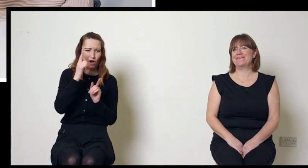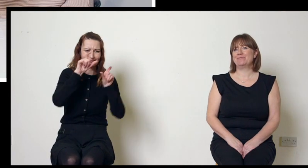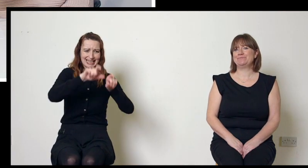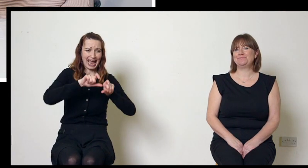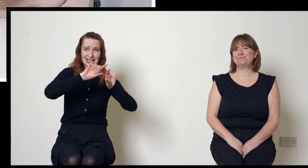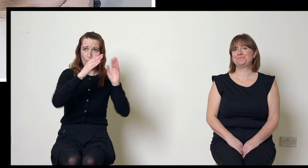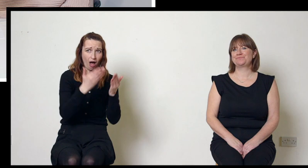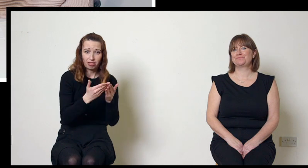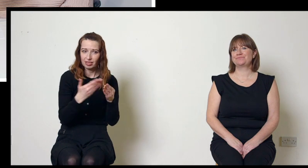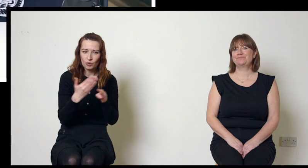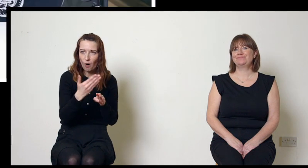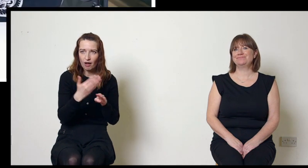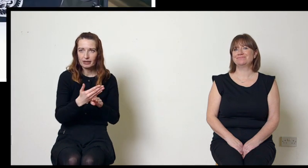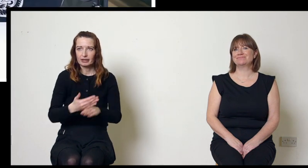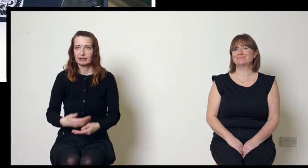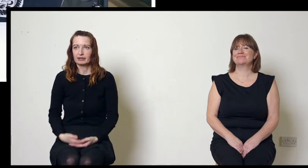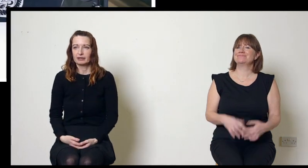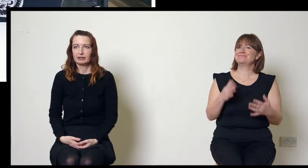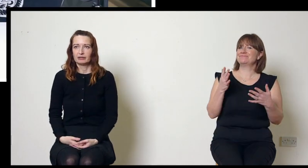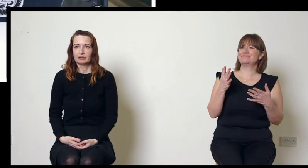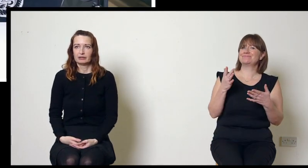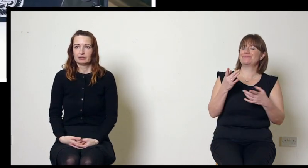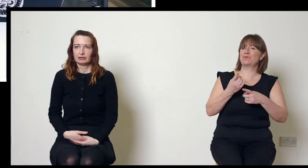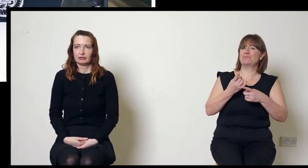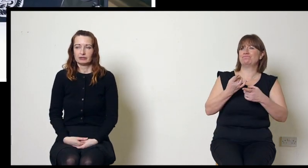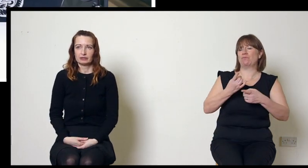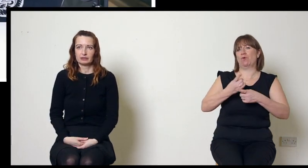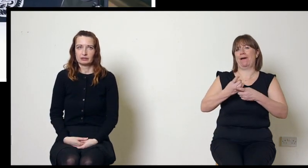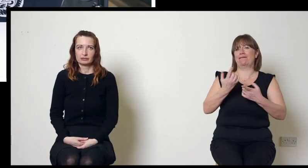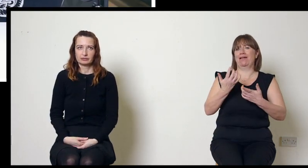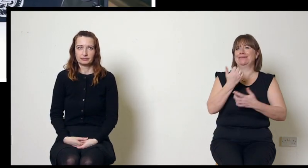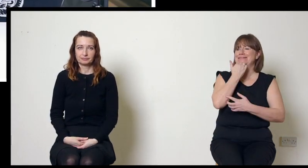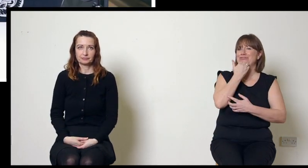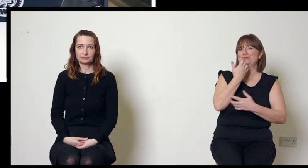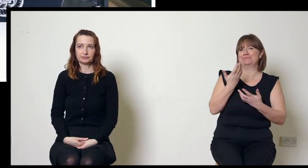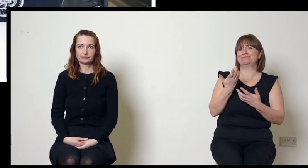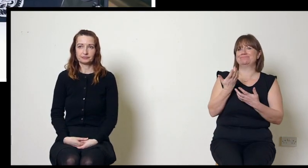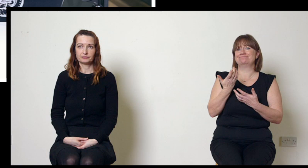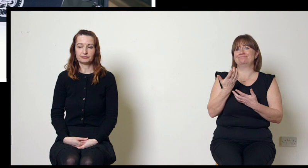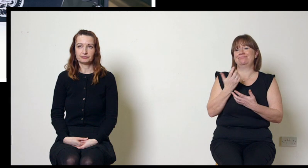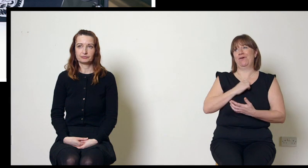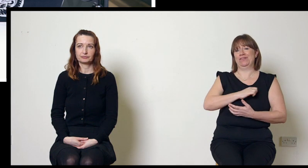It's not working, is it? But you're talking about digital, there, as well. So obviously we're like within Reasonable Adjustment